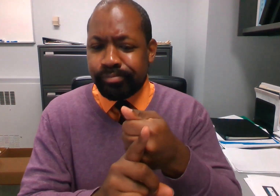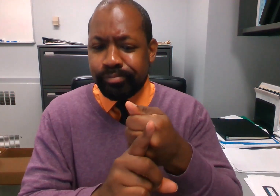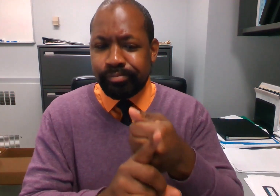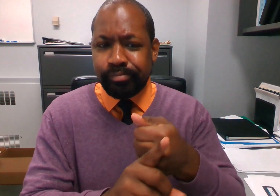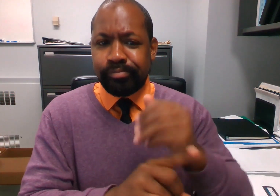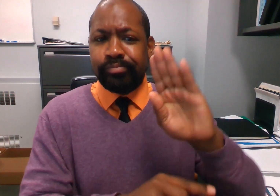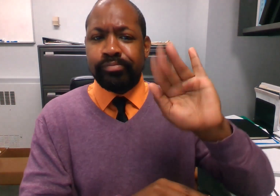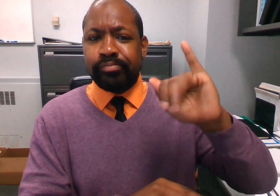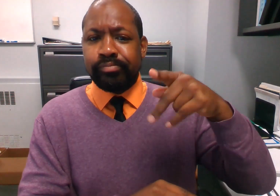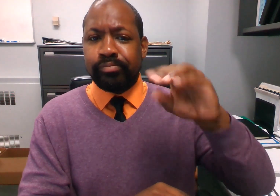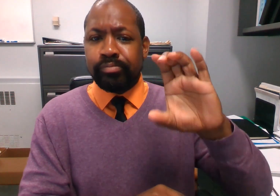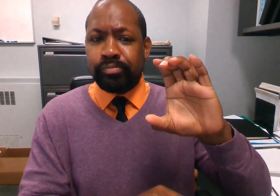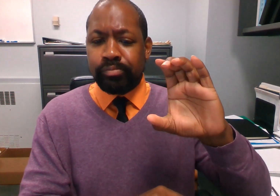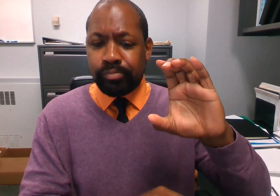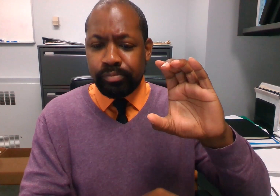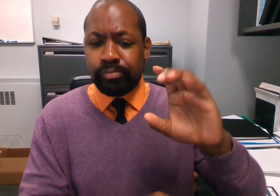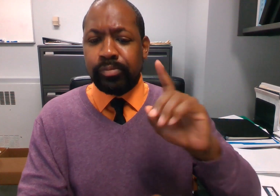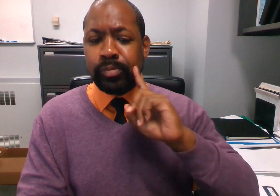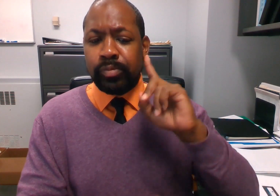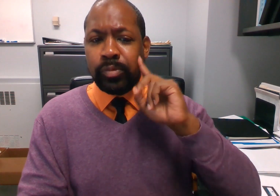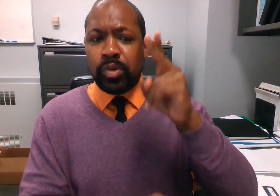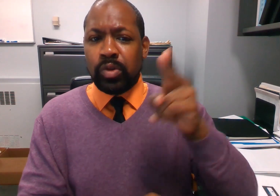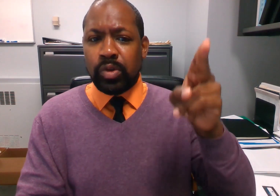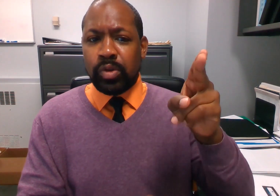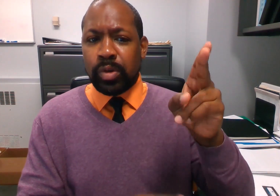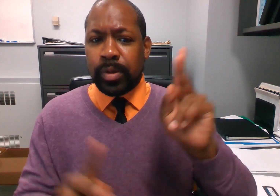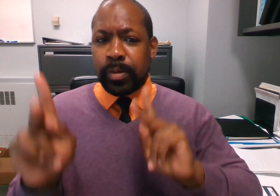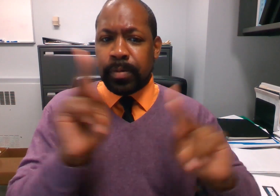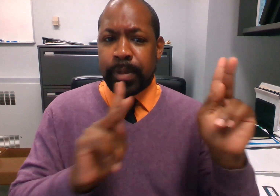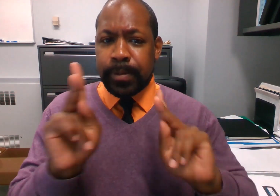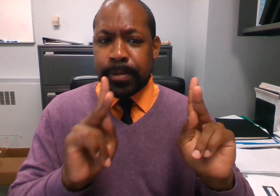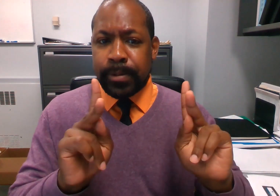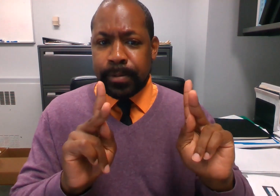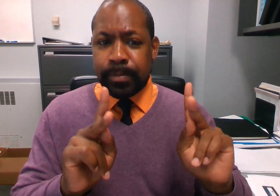how has that impacted BIPOC people who are deaf and hard of hearing